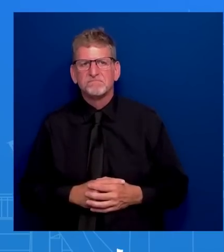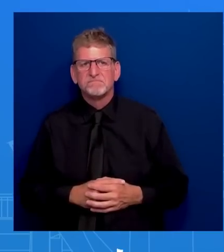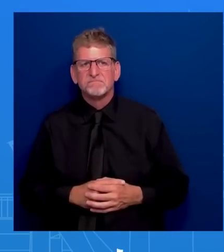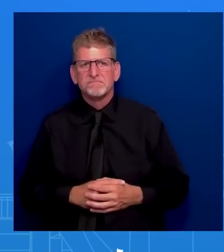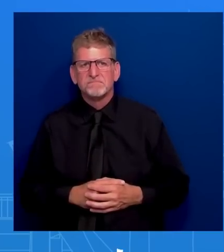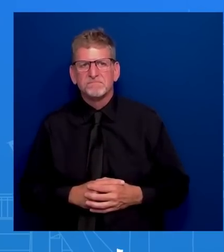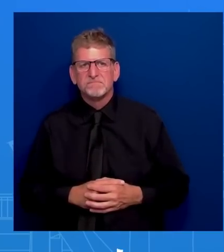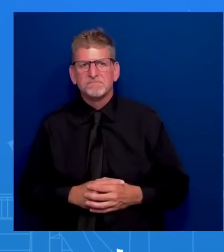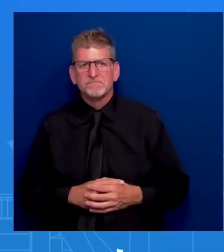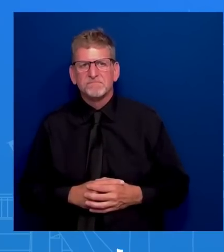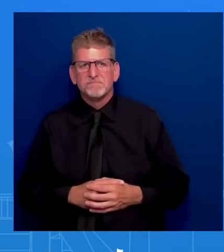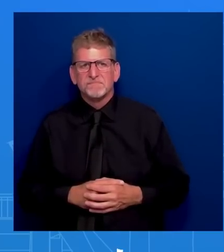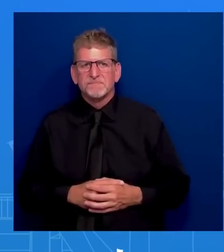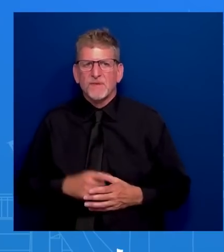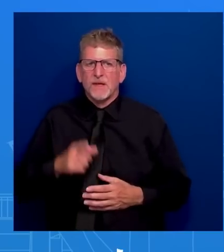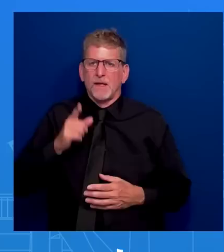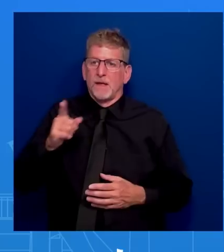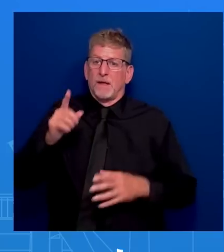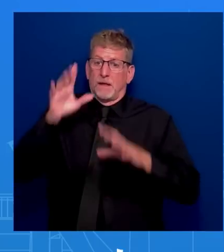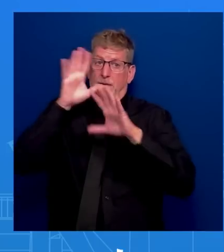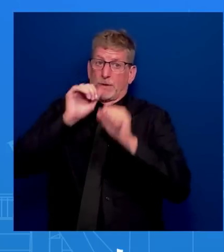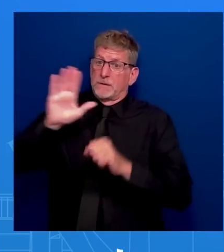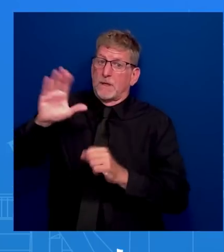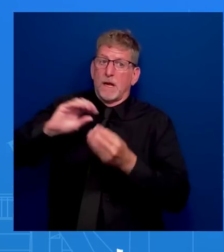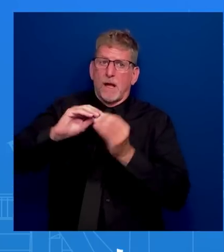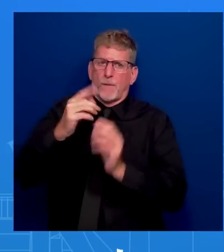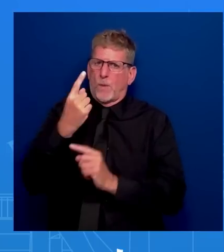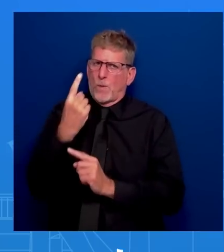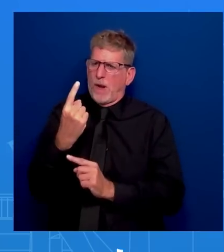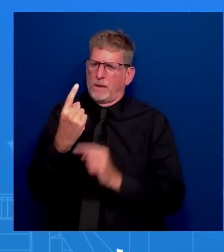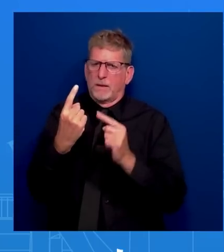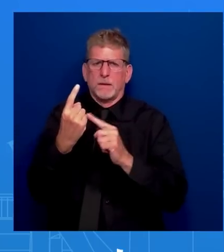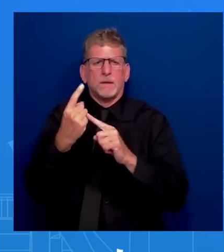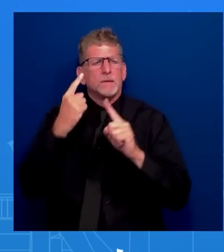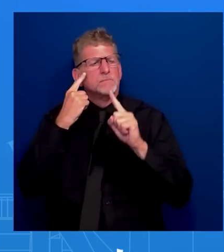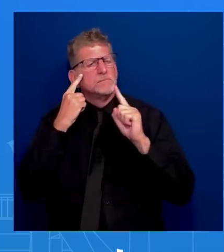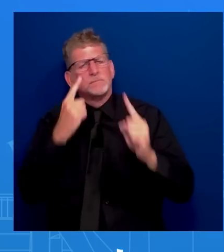That's what we have been saying the past couple of months, especially as it relates to inflation.